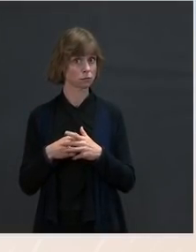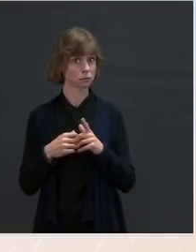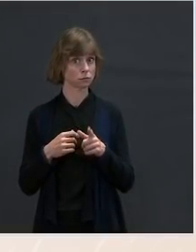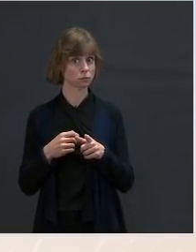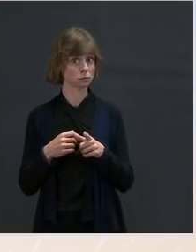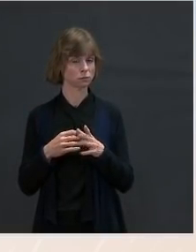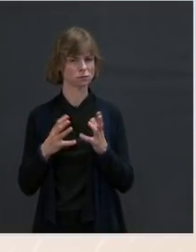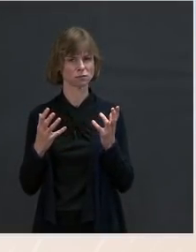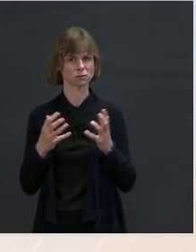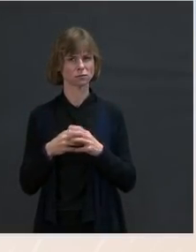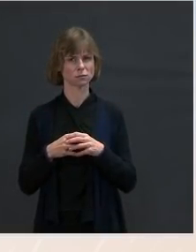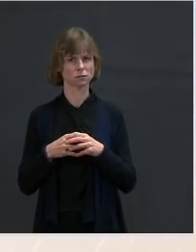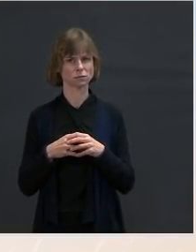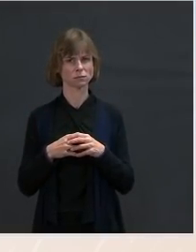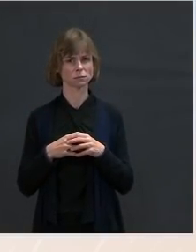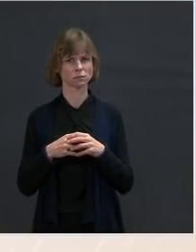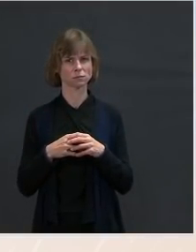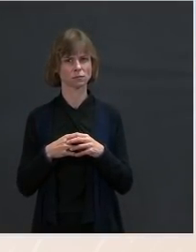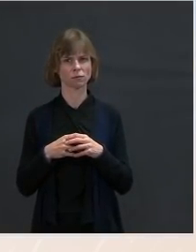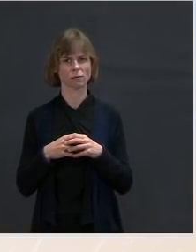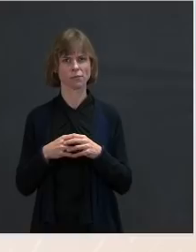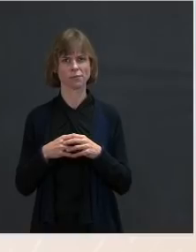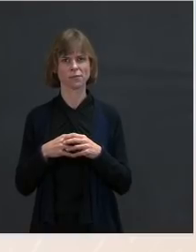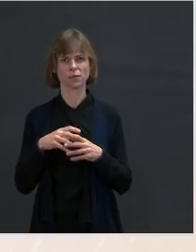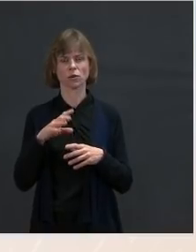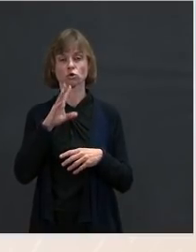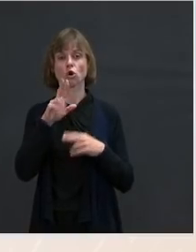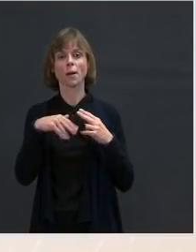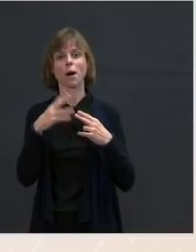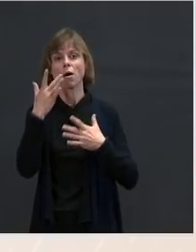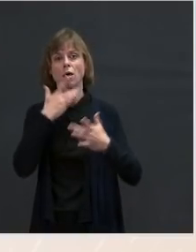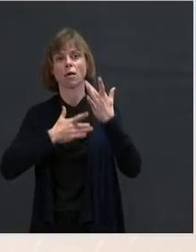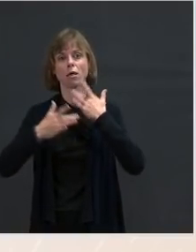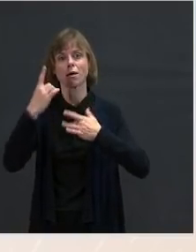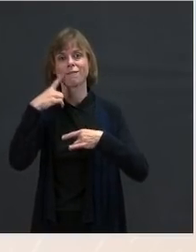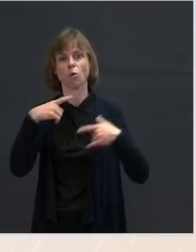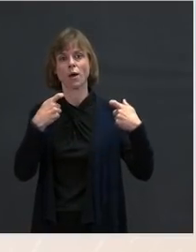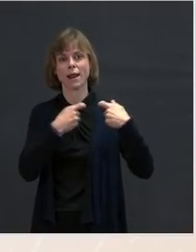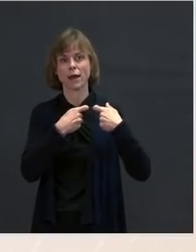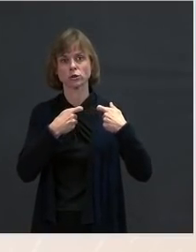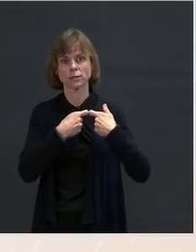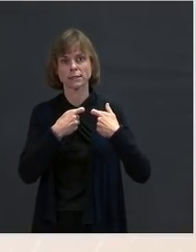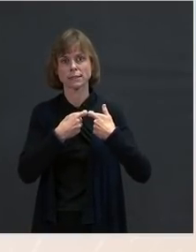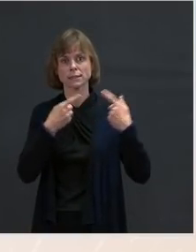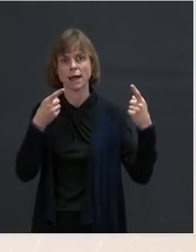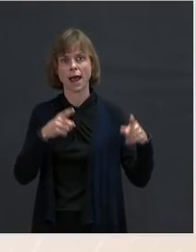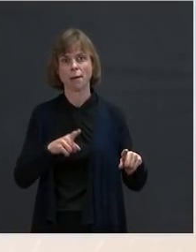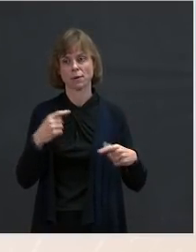The Press: One other one on the semiconductor shortage, which I asked about, I think, two weeks ago, or a week ago now.